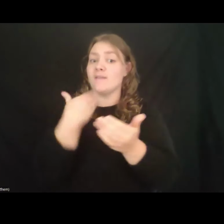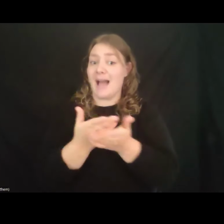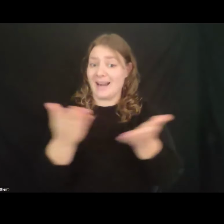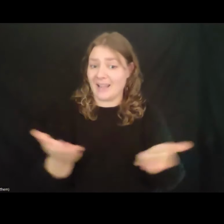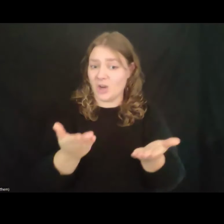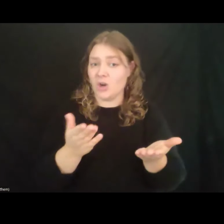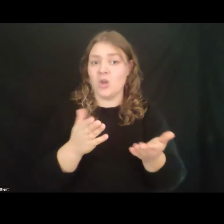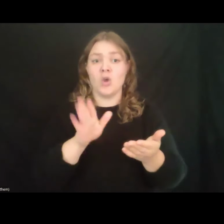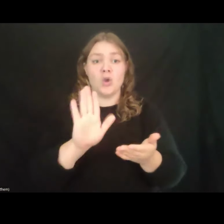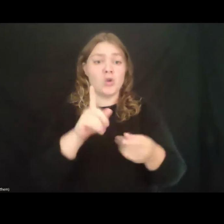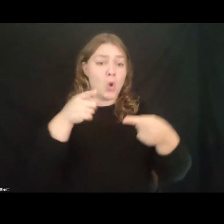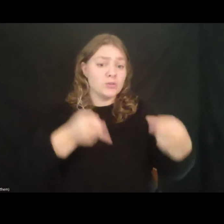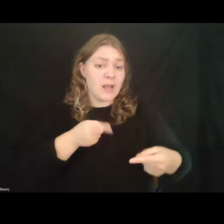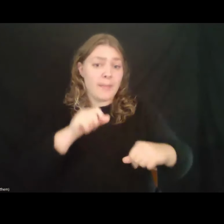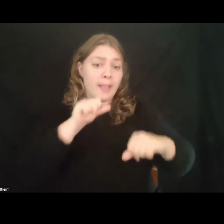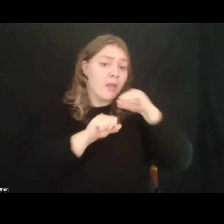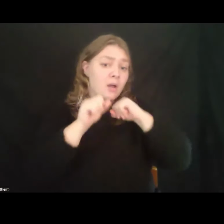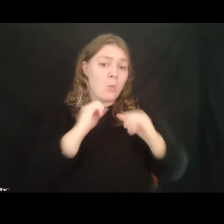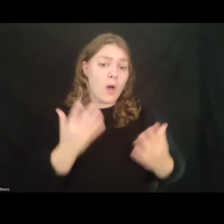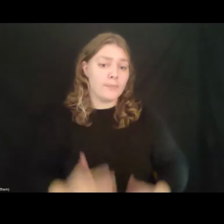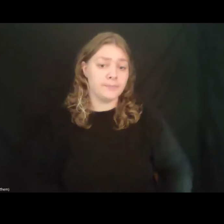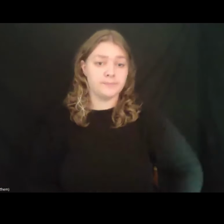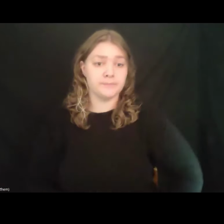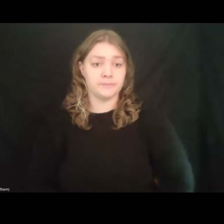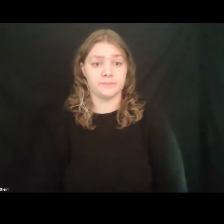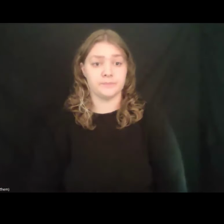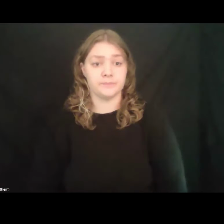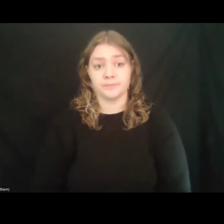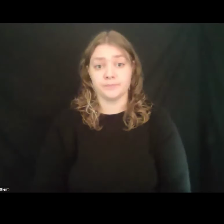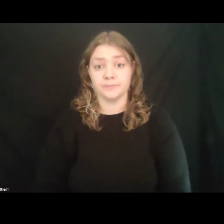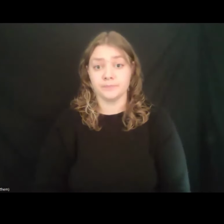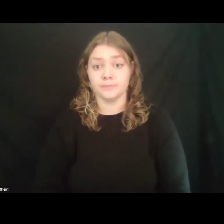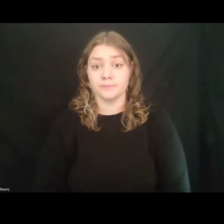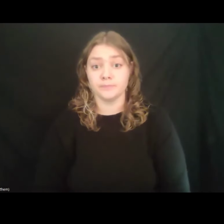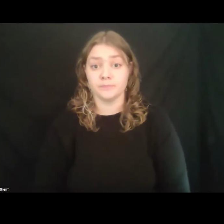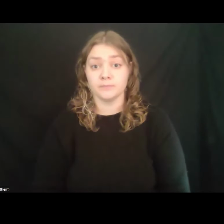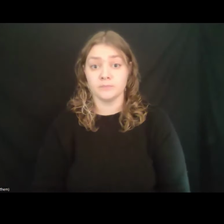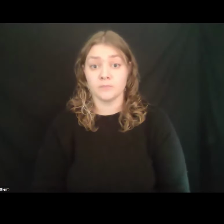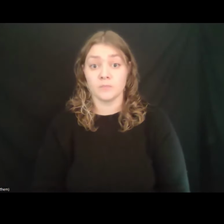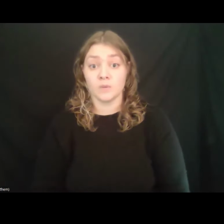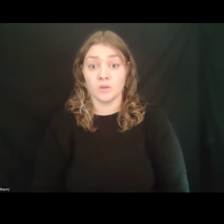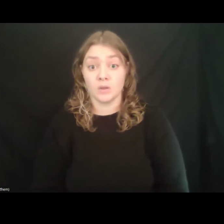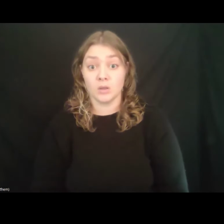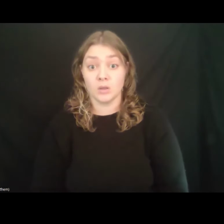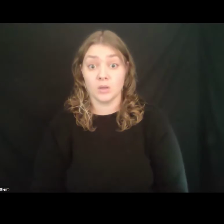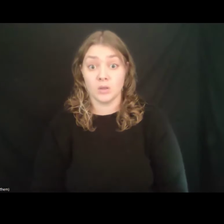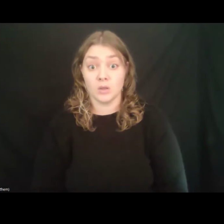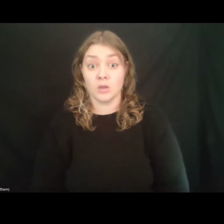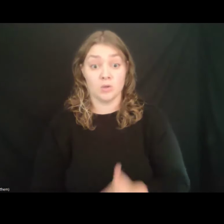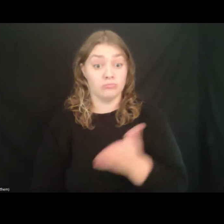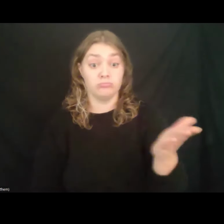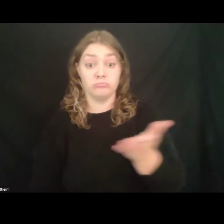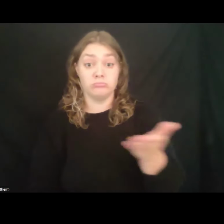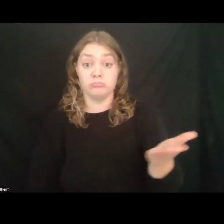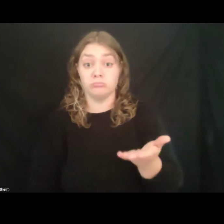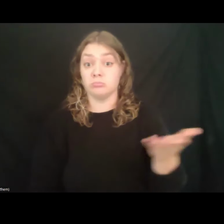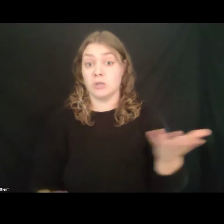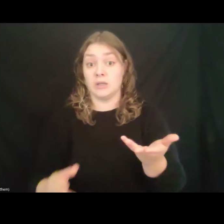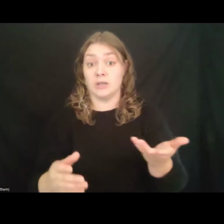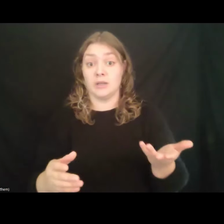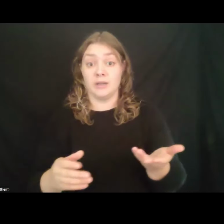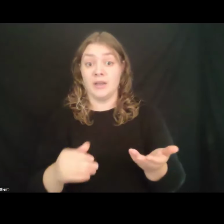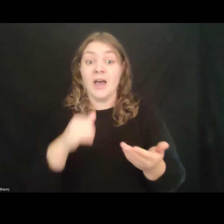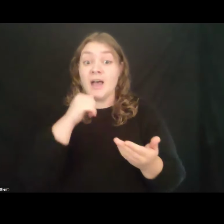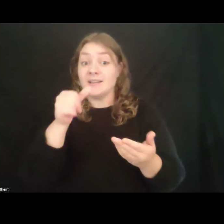blocks we didn't yeah L let we didn't get like said we didn't get there overnight um it was it